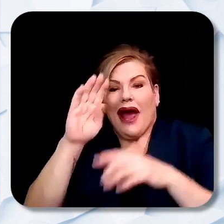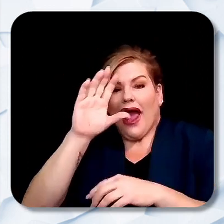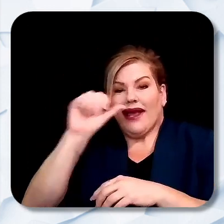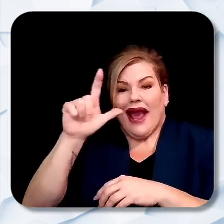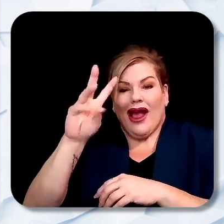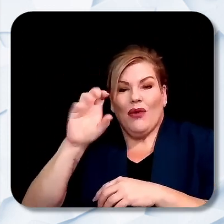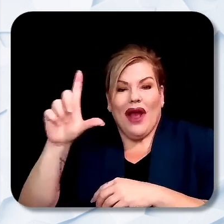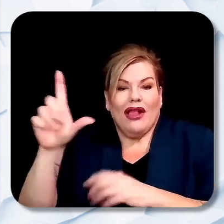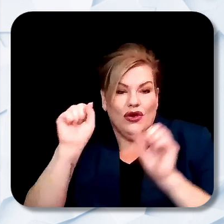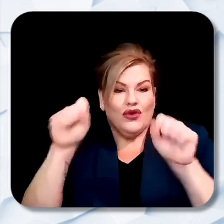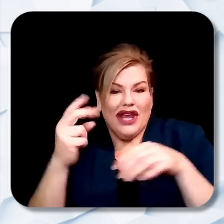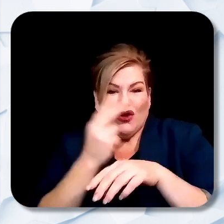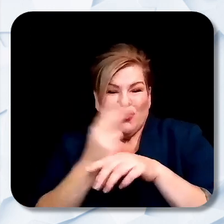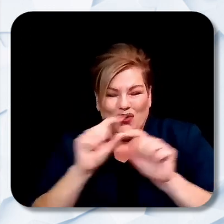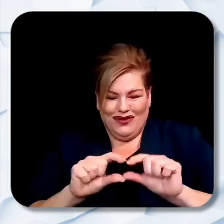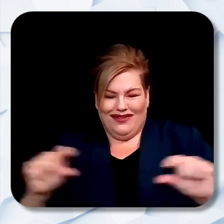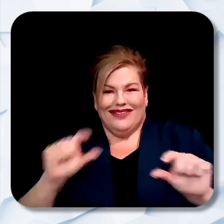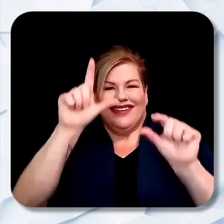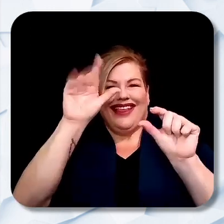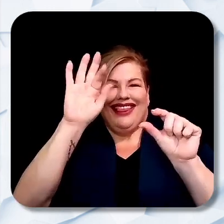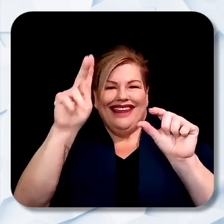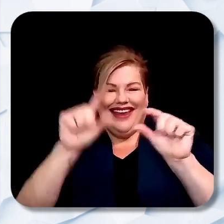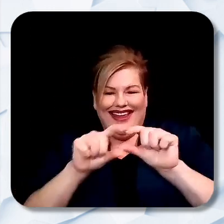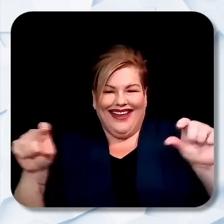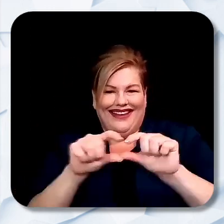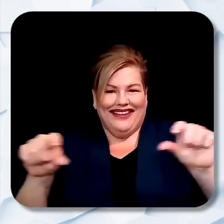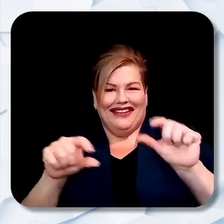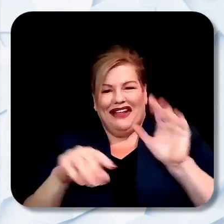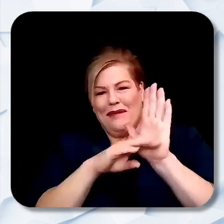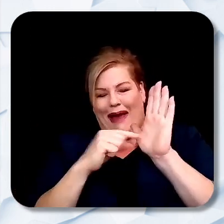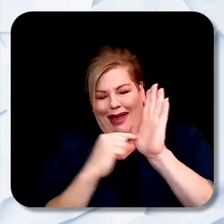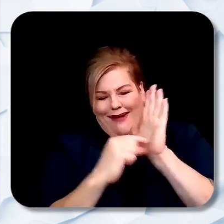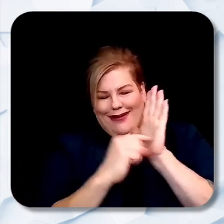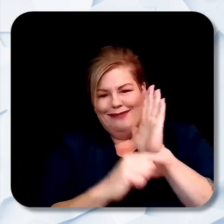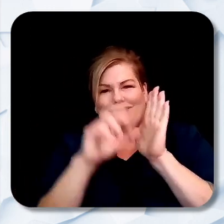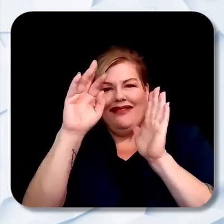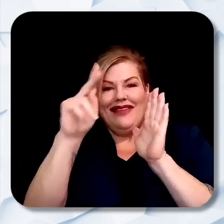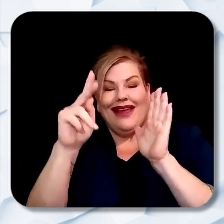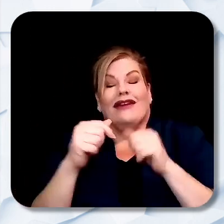using the link at the bottom of this slide. Um and these slides will. I'll be